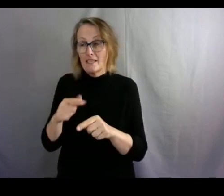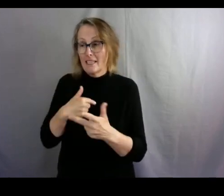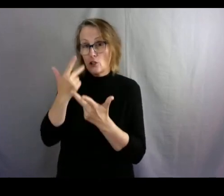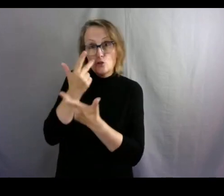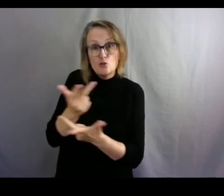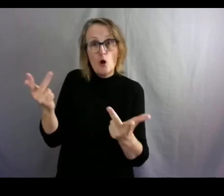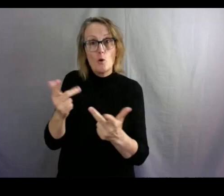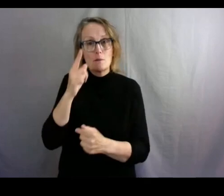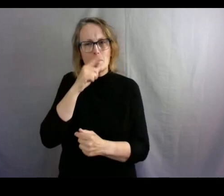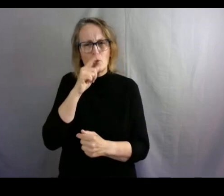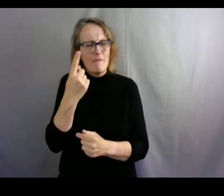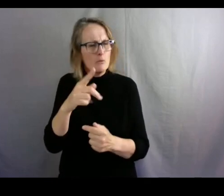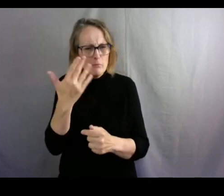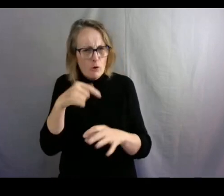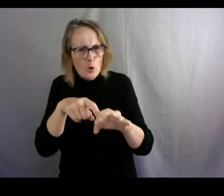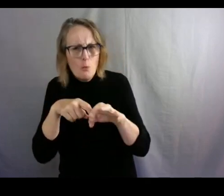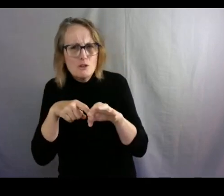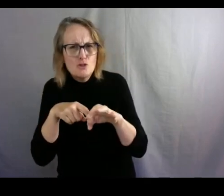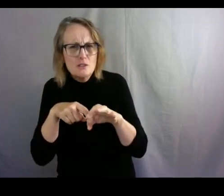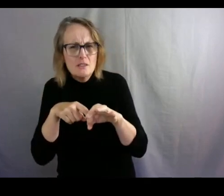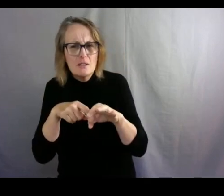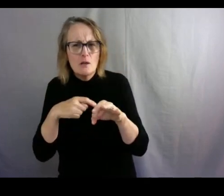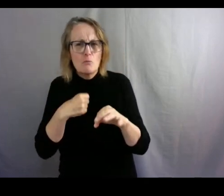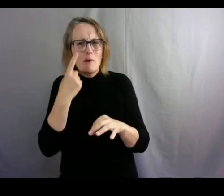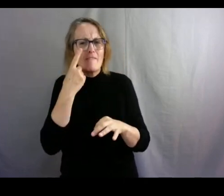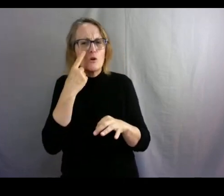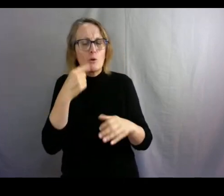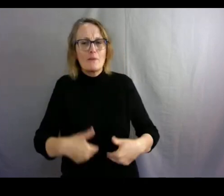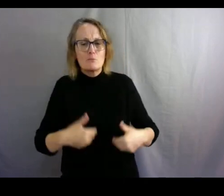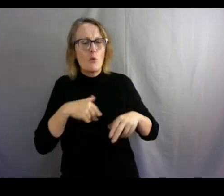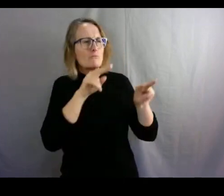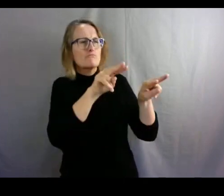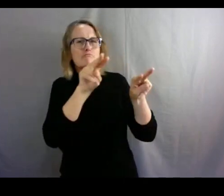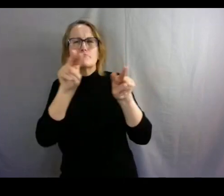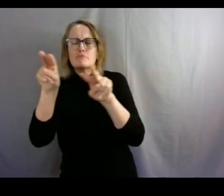There was a question when we visit the exhibition this morning, it was why people look so sad